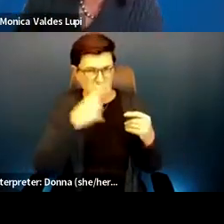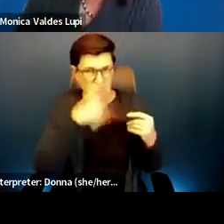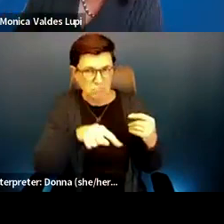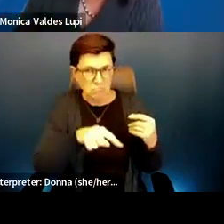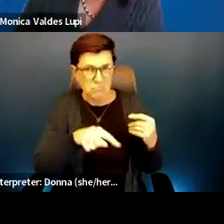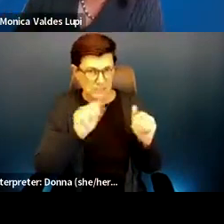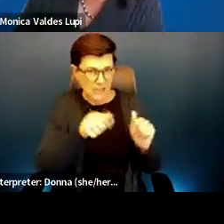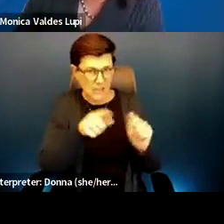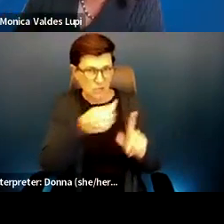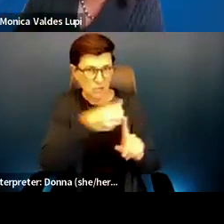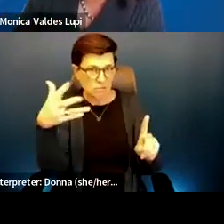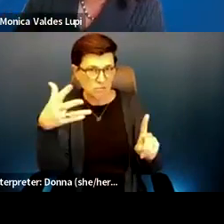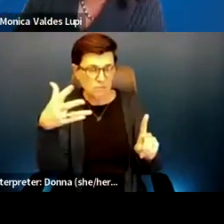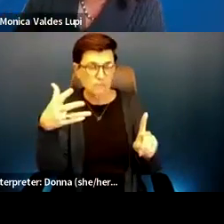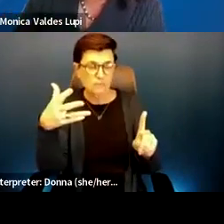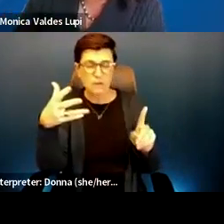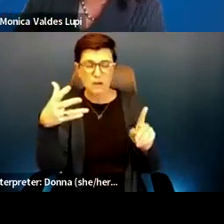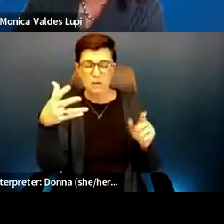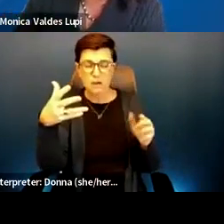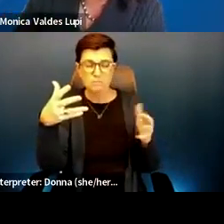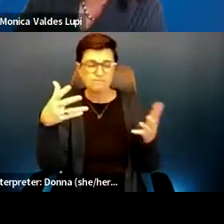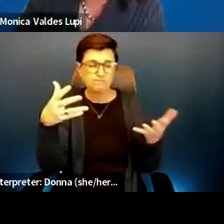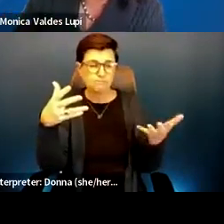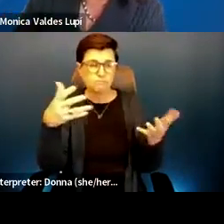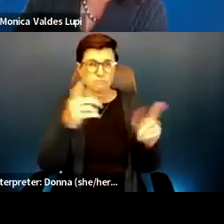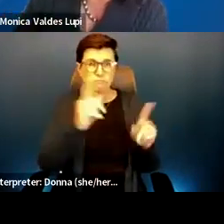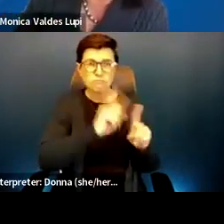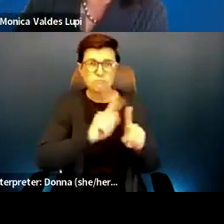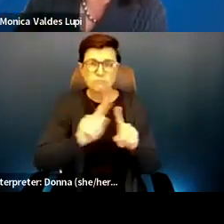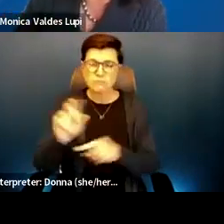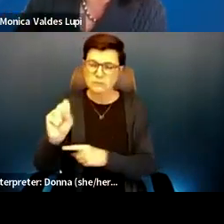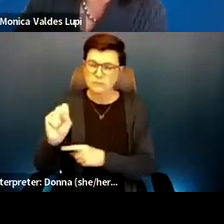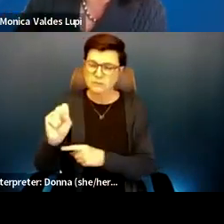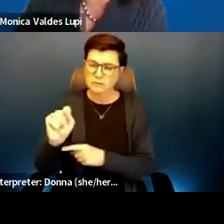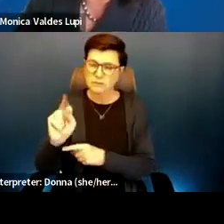about the different strike teams, the process improvement activities.